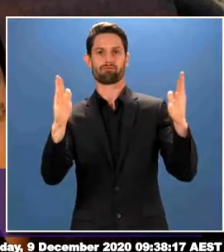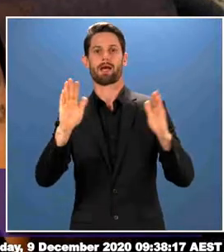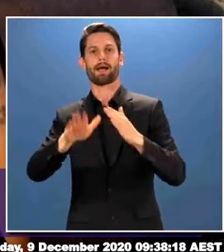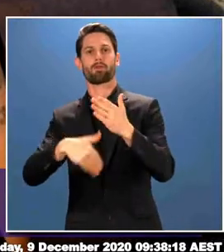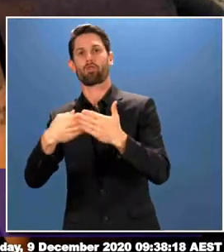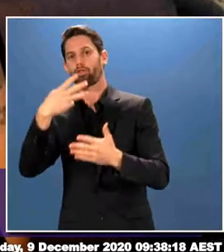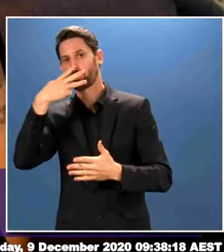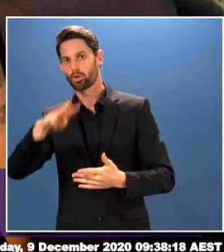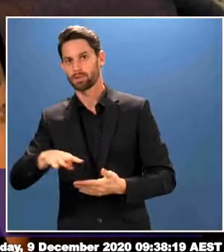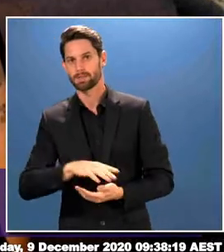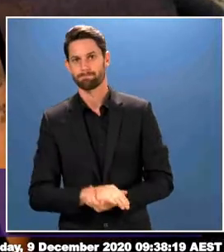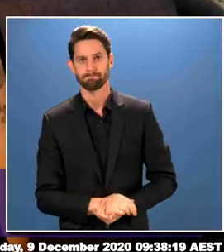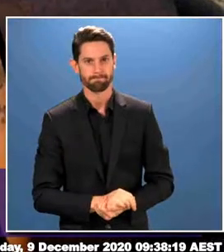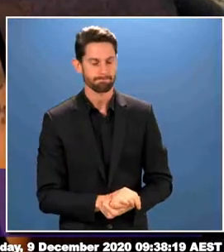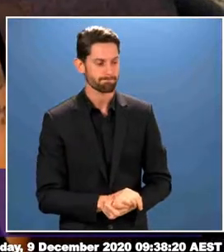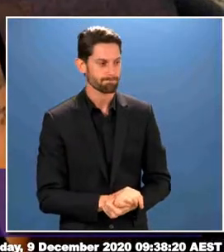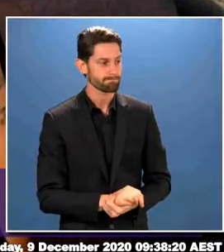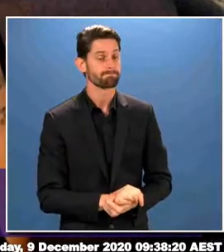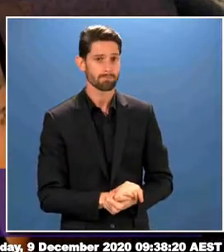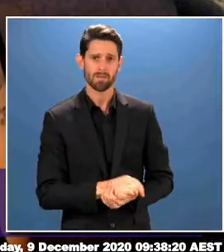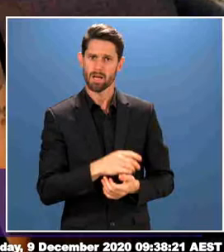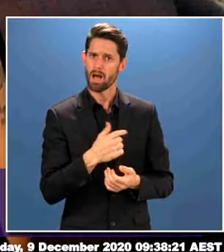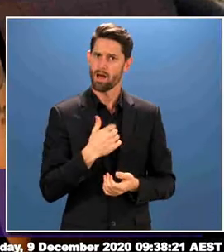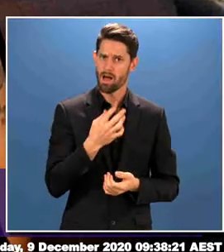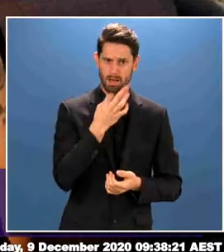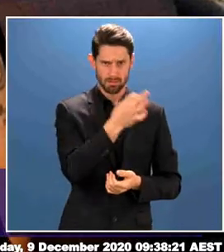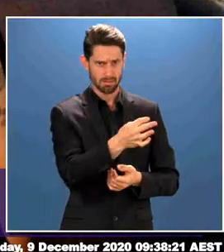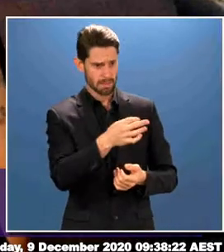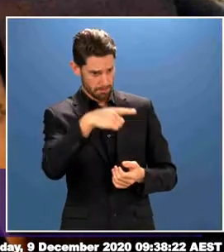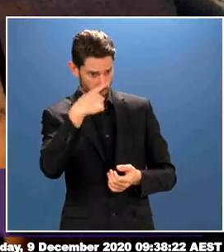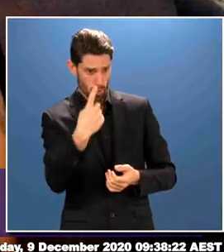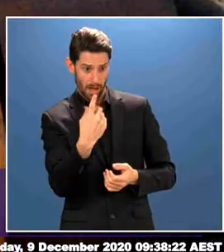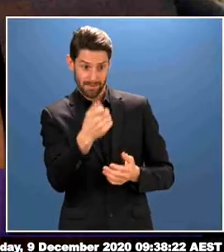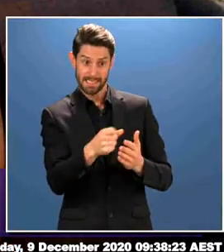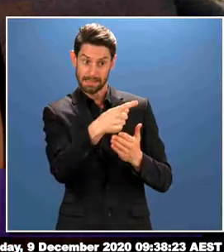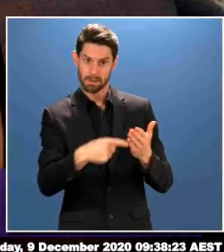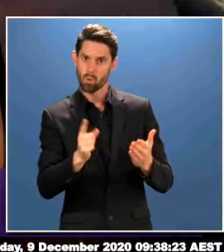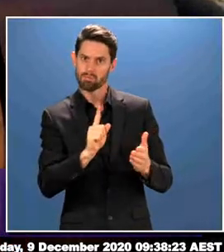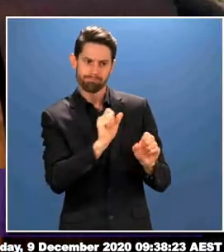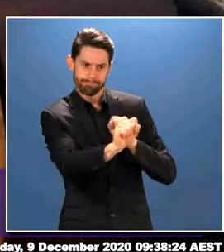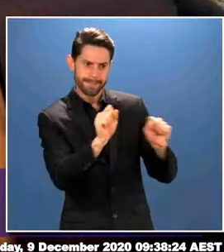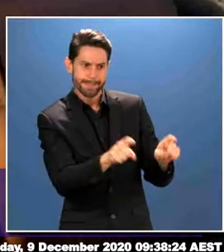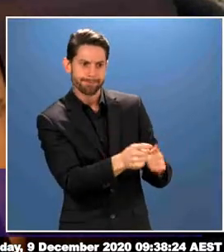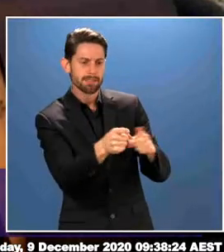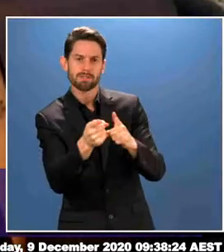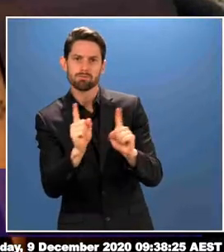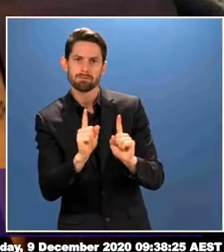Jess, what were the nature of disabilities that were represented at the Summit? All range of disabilities were invited.